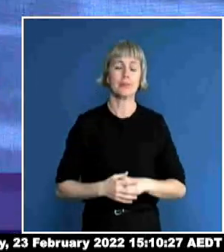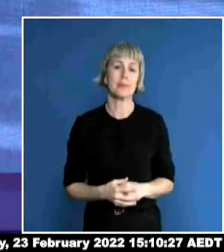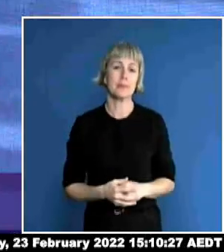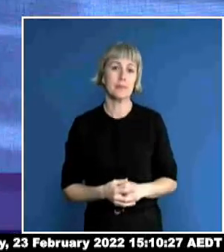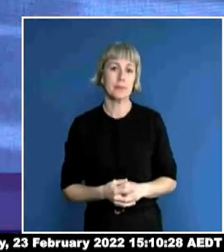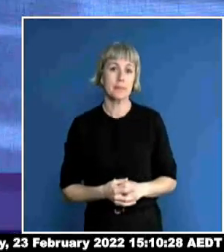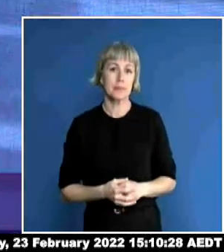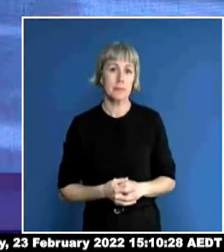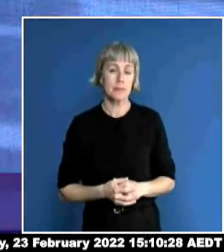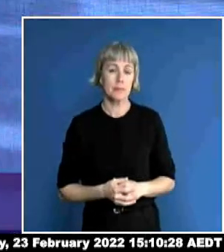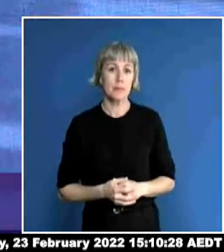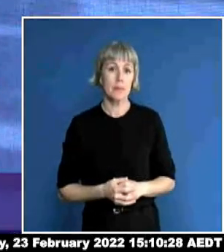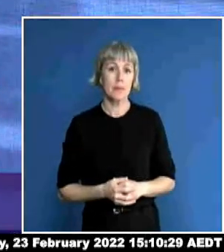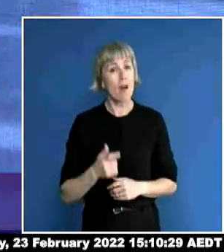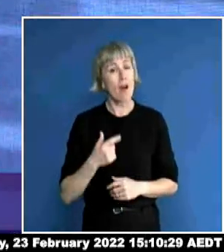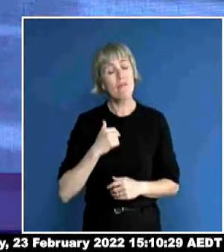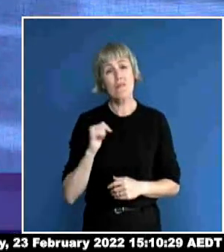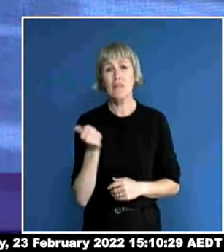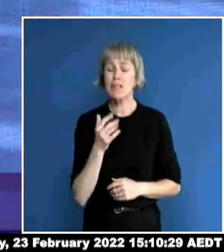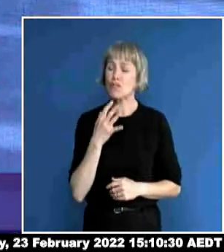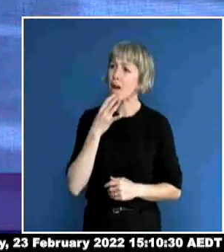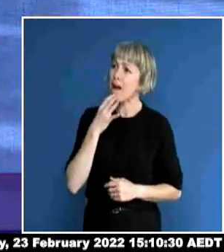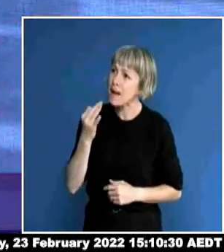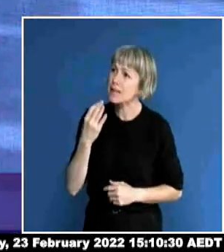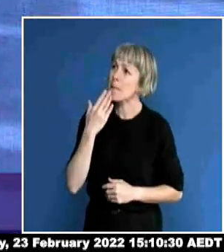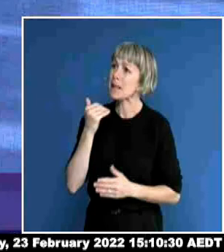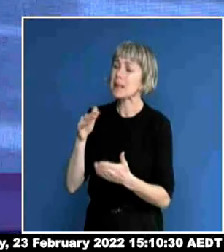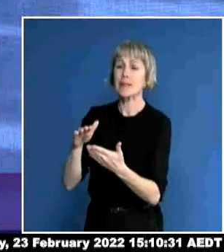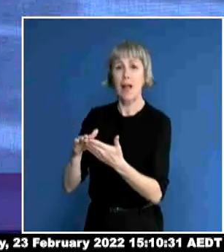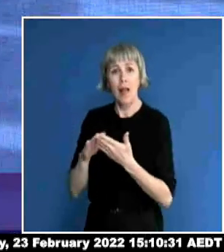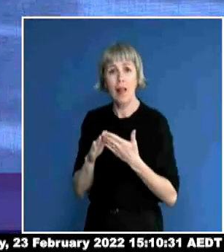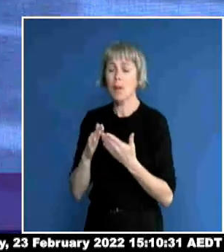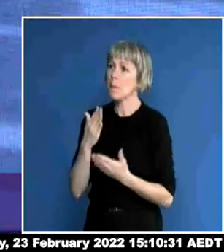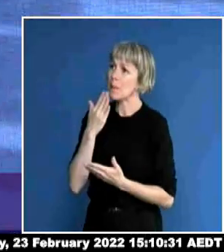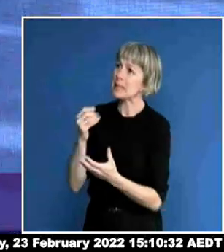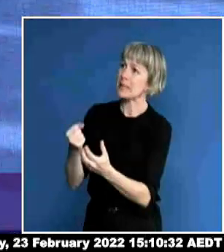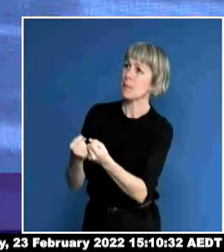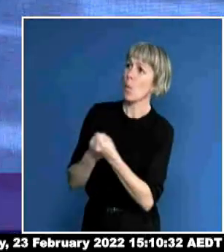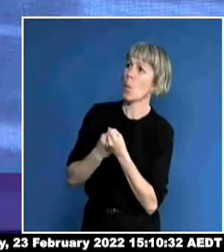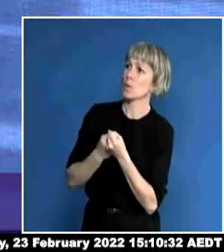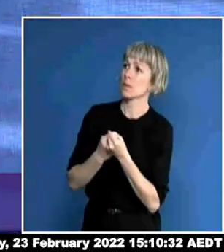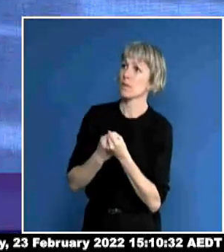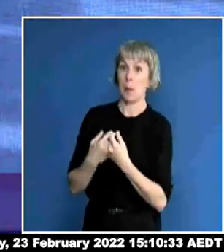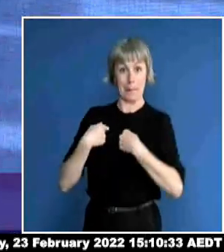the support and help, not only for me but for the participants, for issues to be fixed,